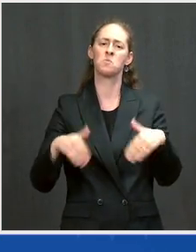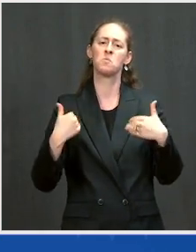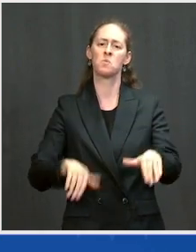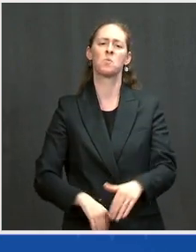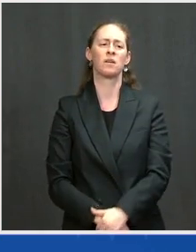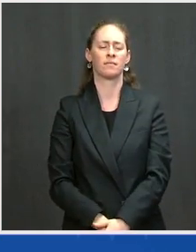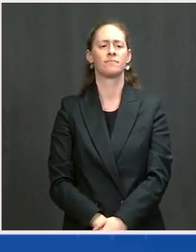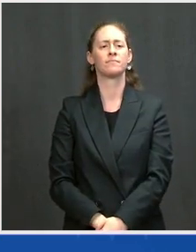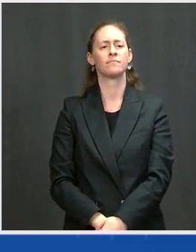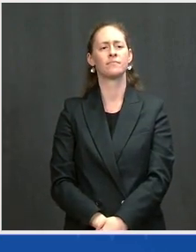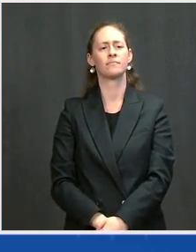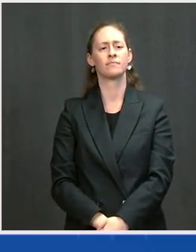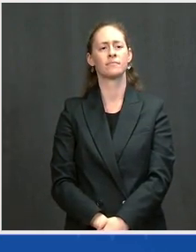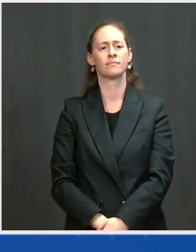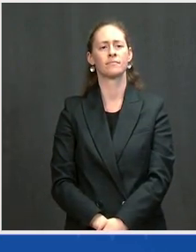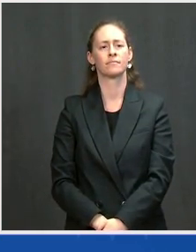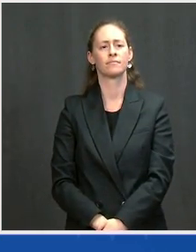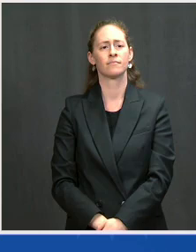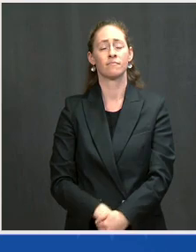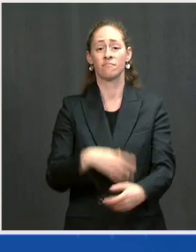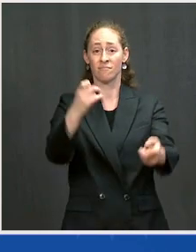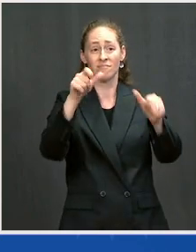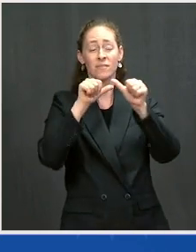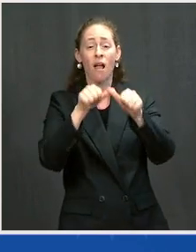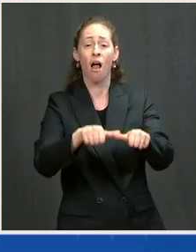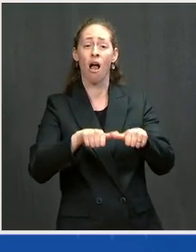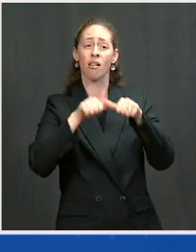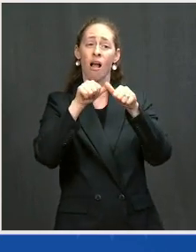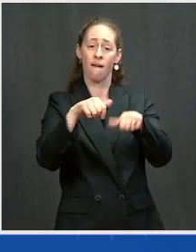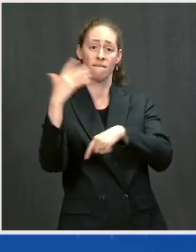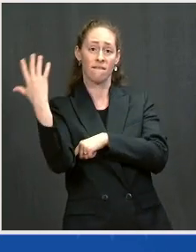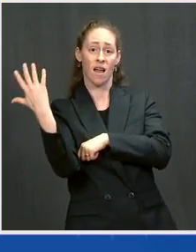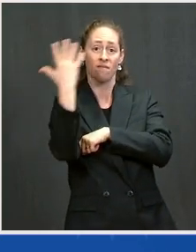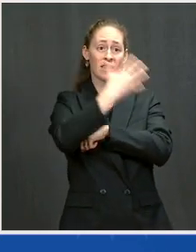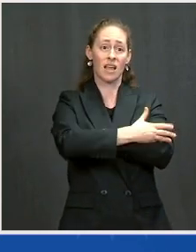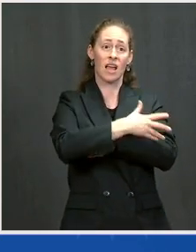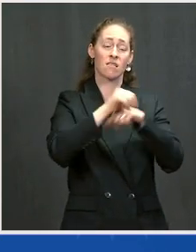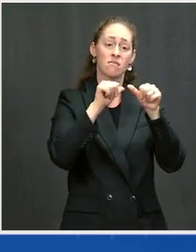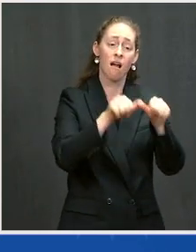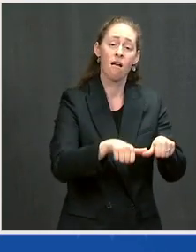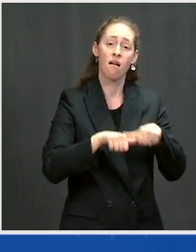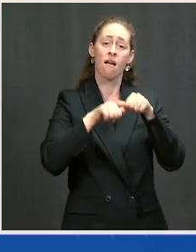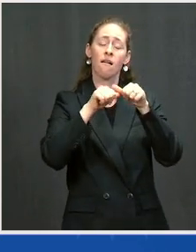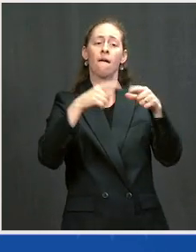by a battalion strength enemy, an enemy element, were repulsed. During the first attack,